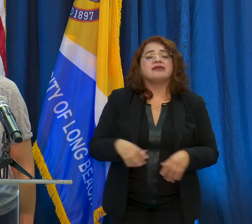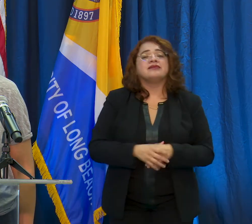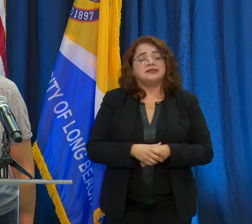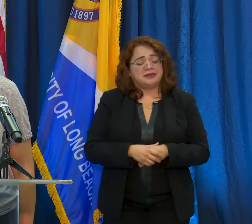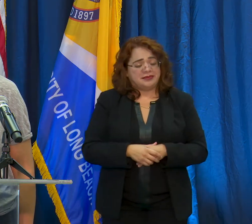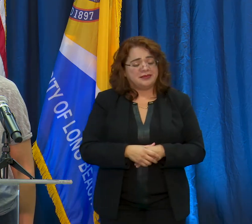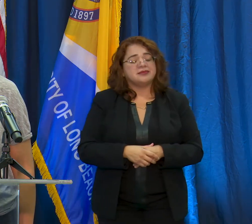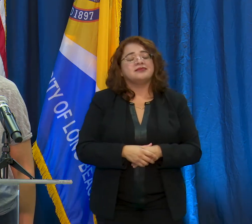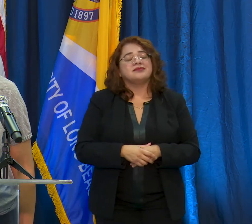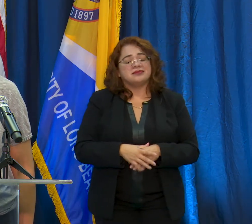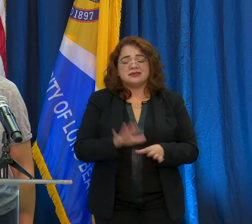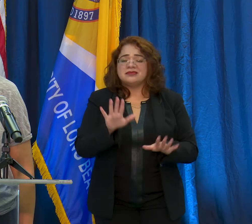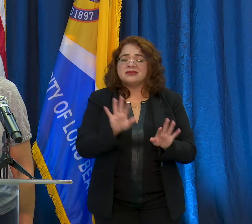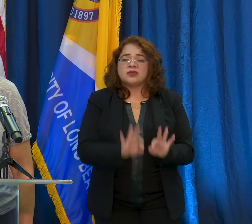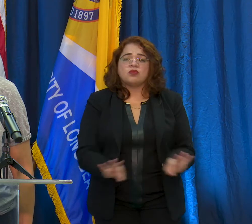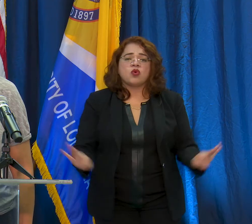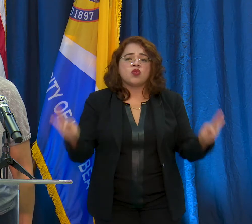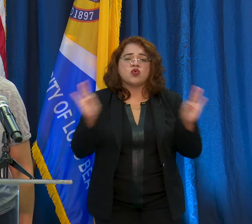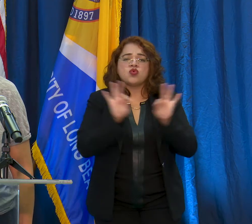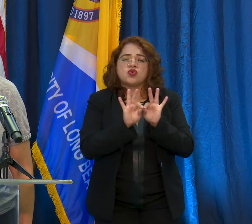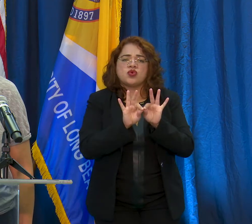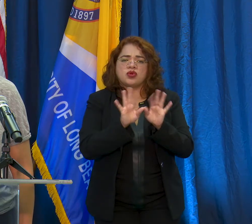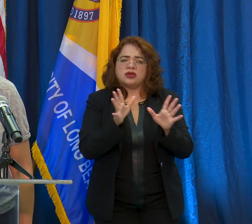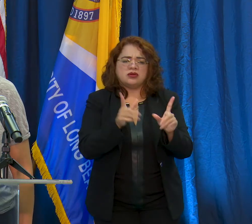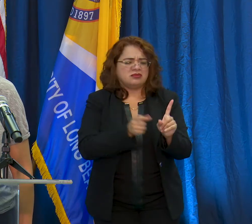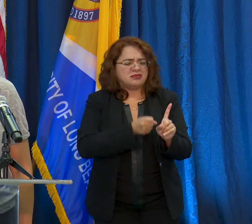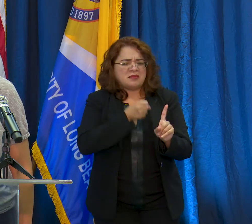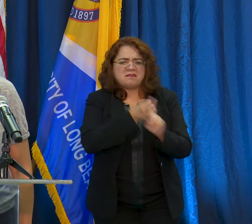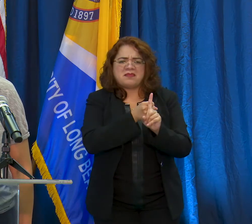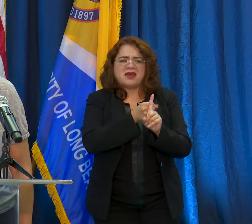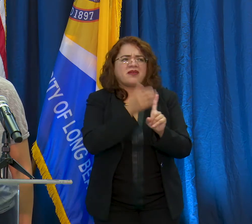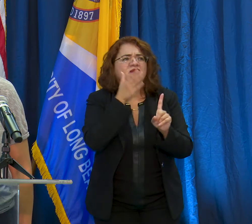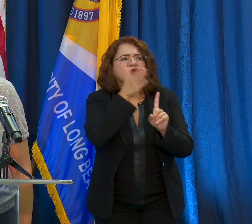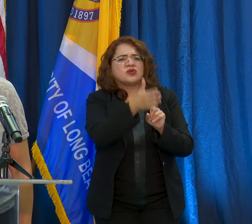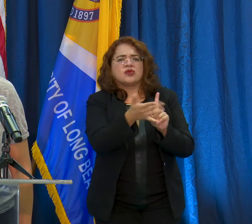are vital to the impact this disease will have on our future.